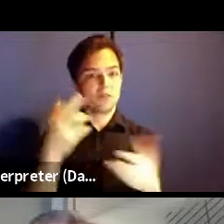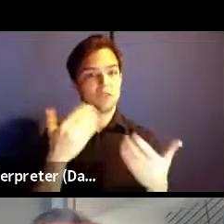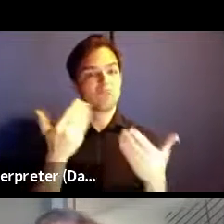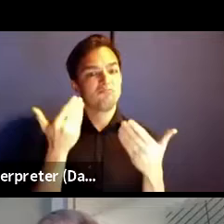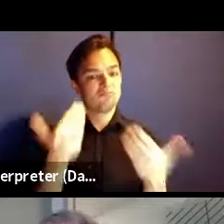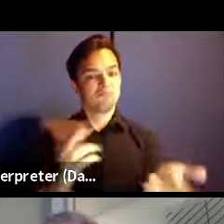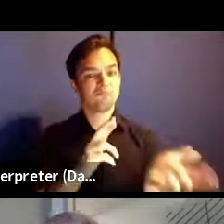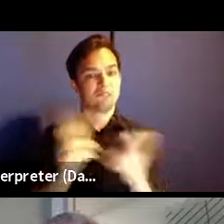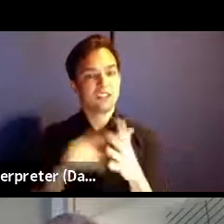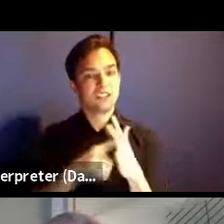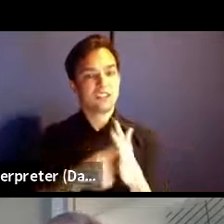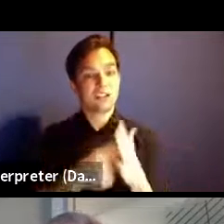Thank you for your patience.